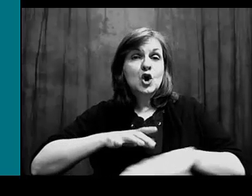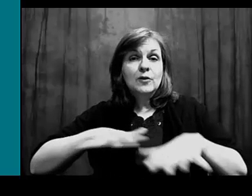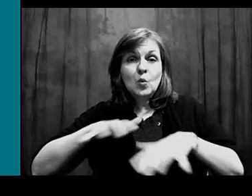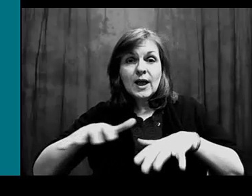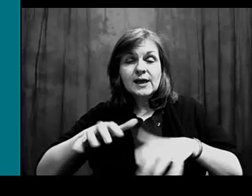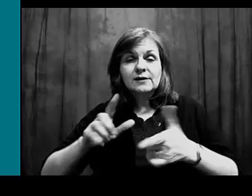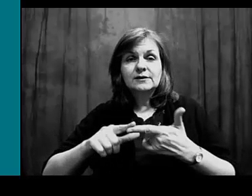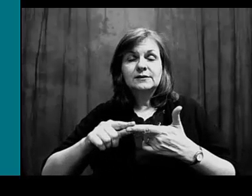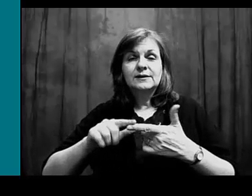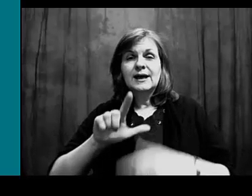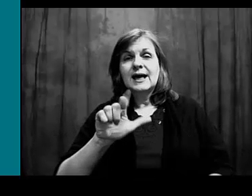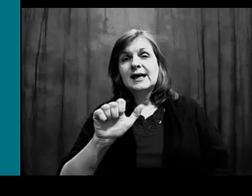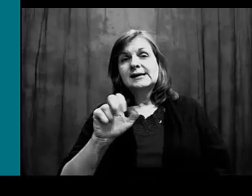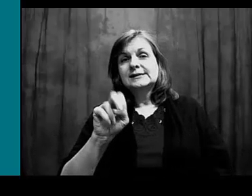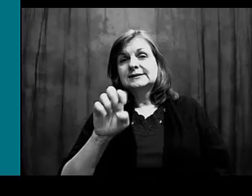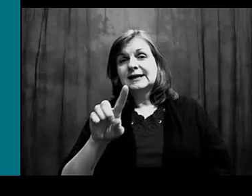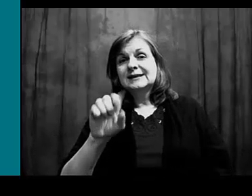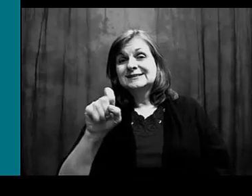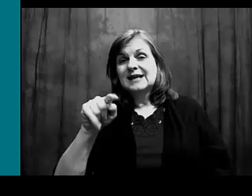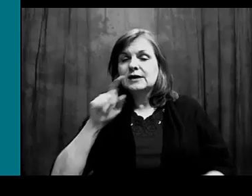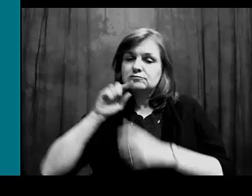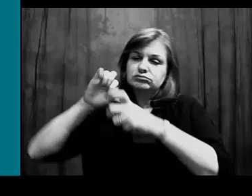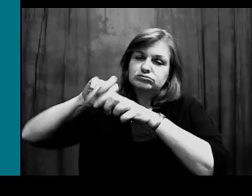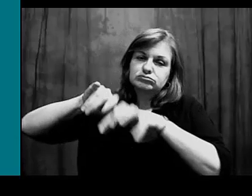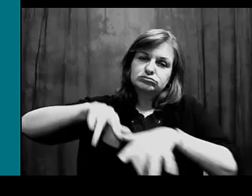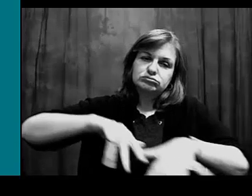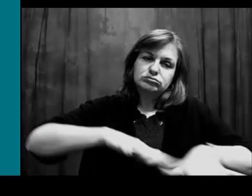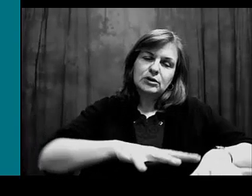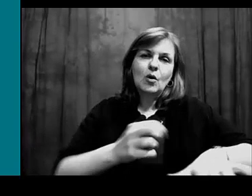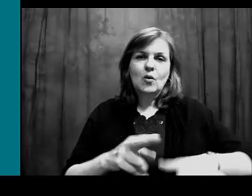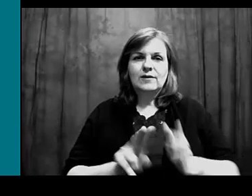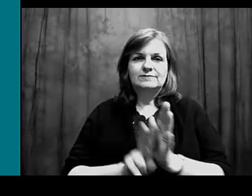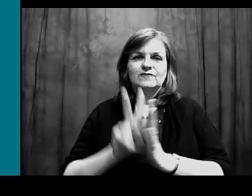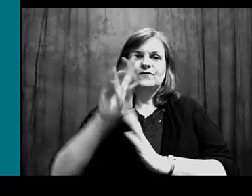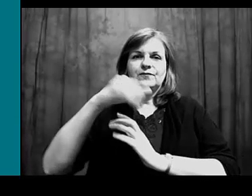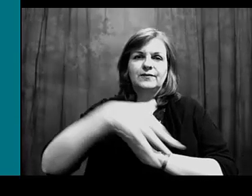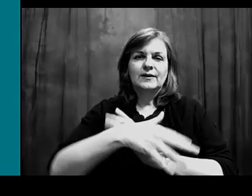earthquakes could be landslides could be volcanoes it doesn't matter